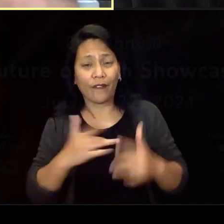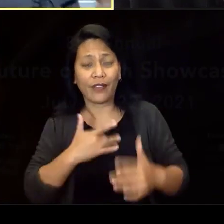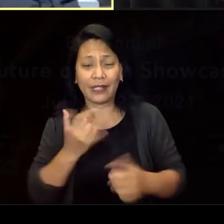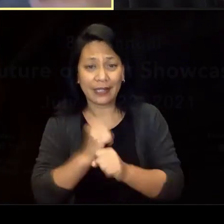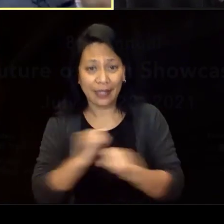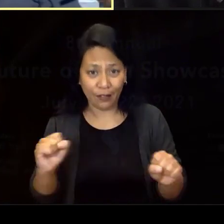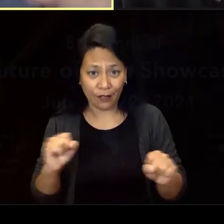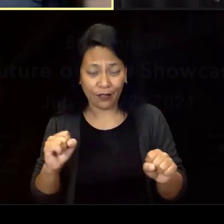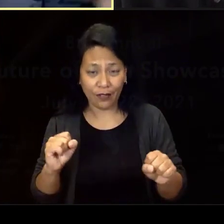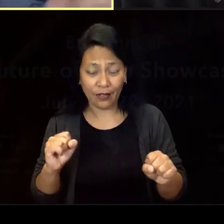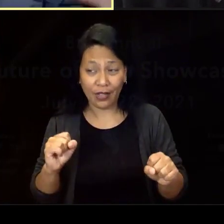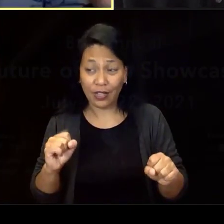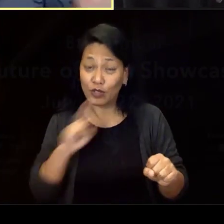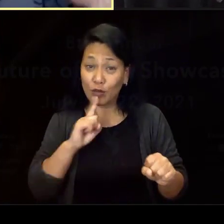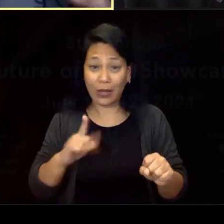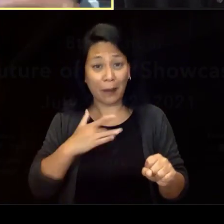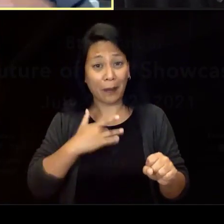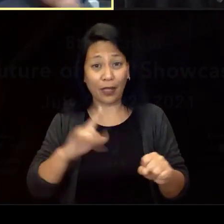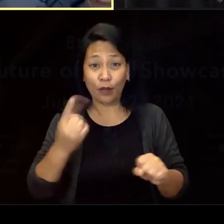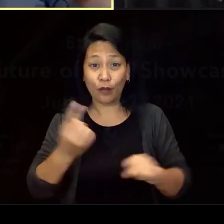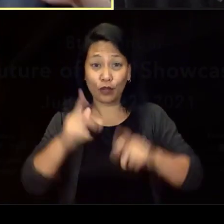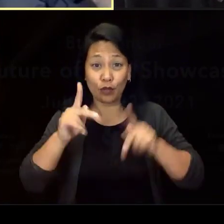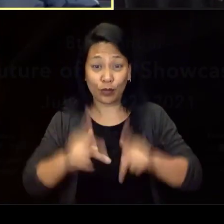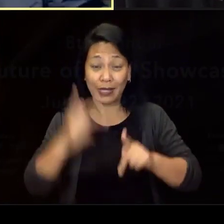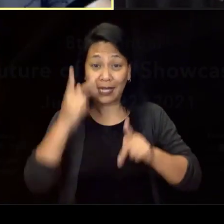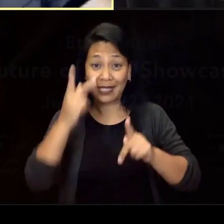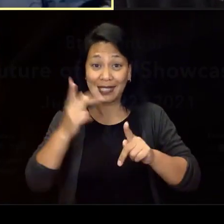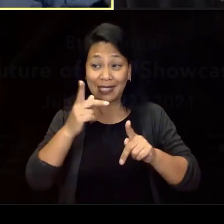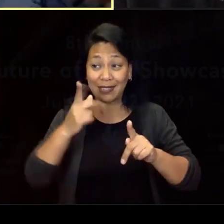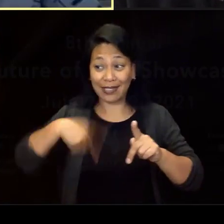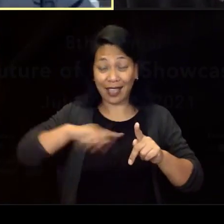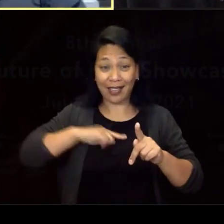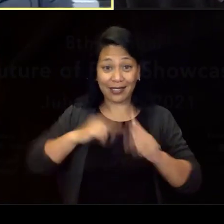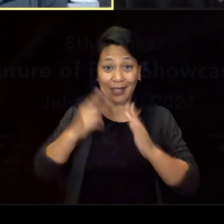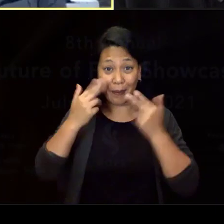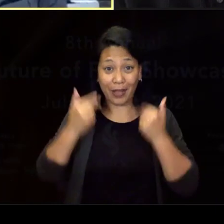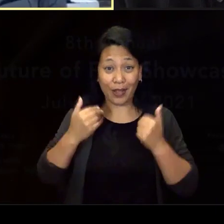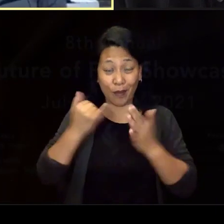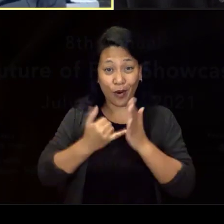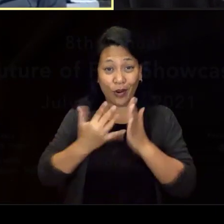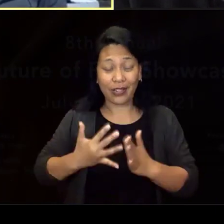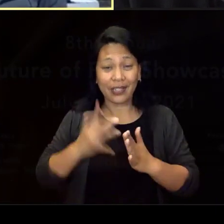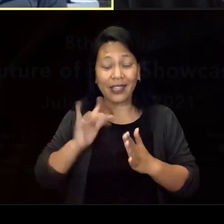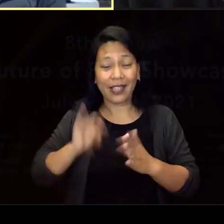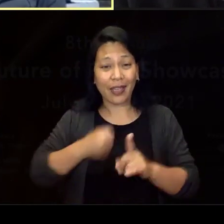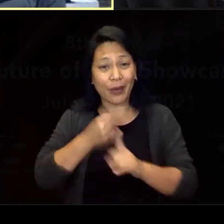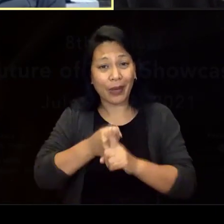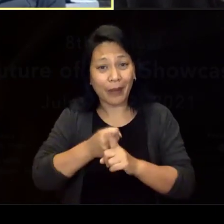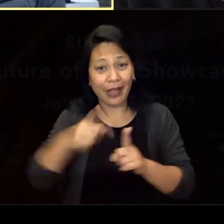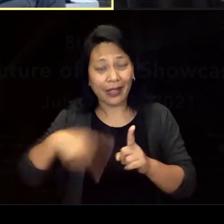Like we're, we're putting people out into the mood to where they have to be for the rest of the day. So I think that's super important.